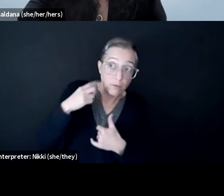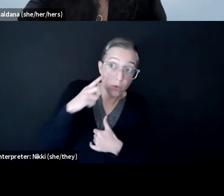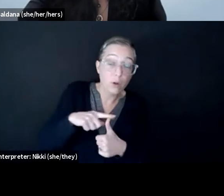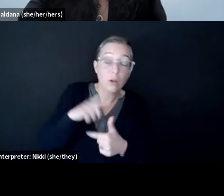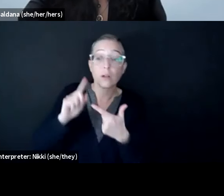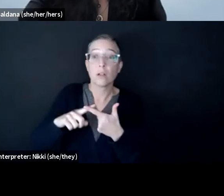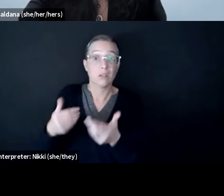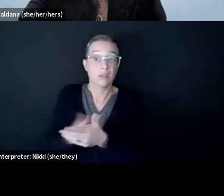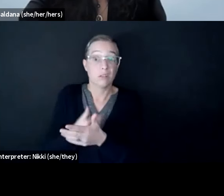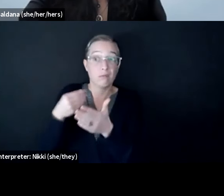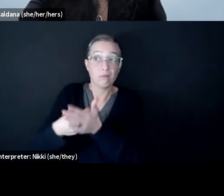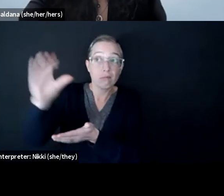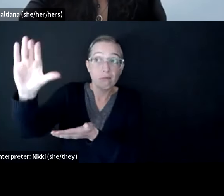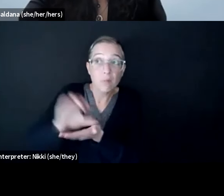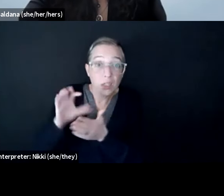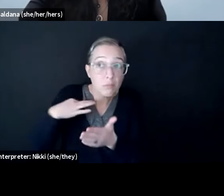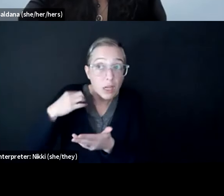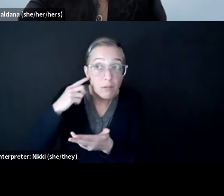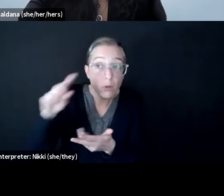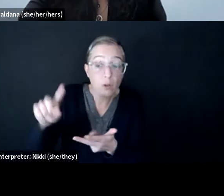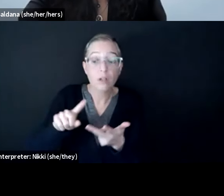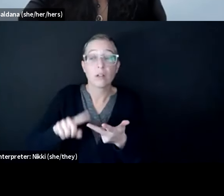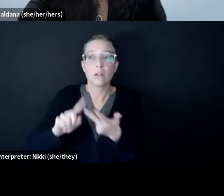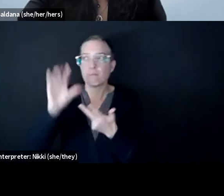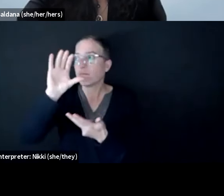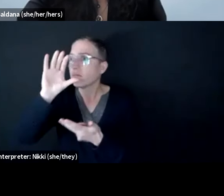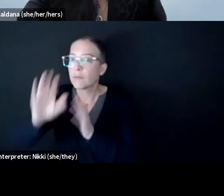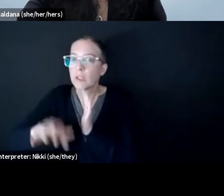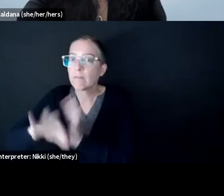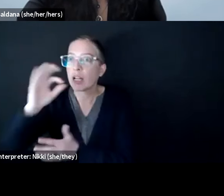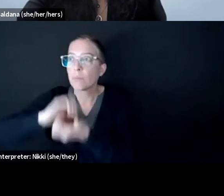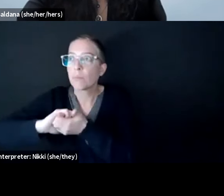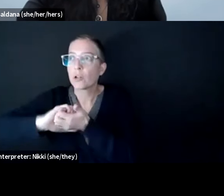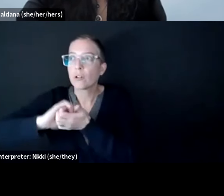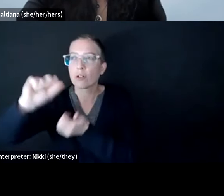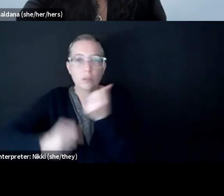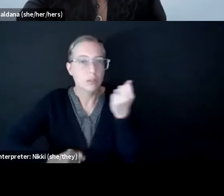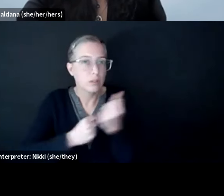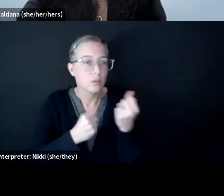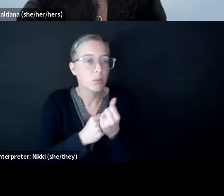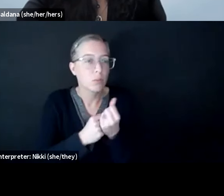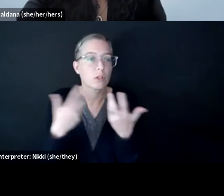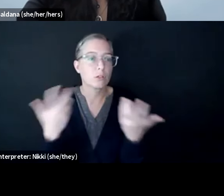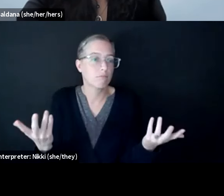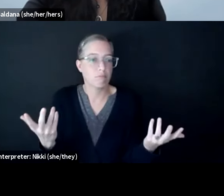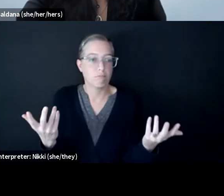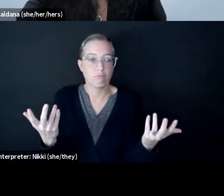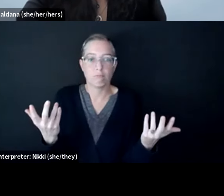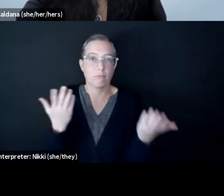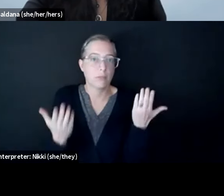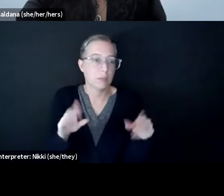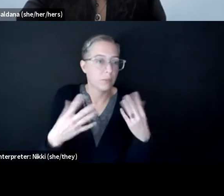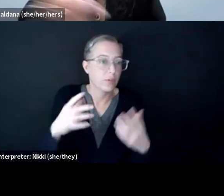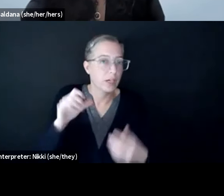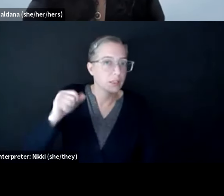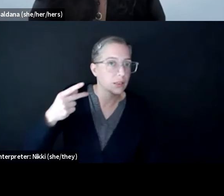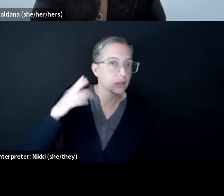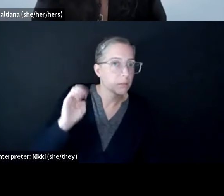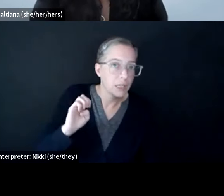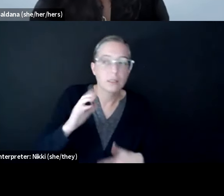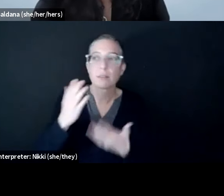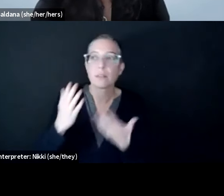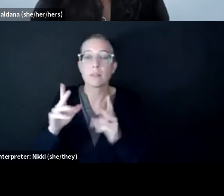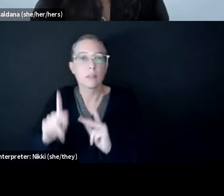Melissa Dattalo: or they needed to find a partner that could offer you know something they needed if it was space, if it was volunteers, if it was marketing for their Program.